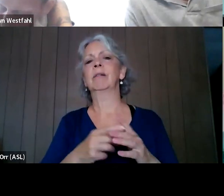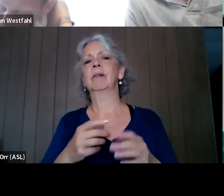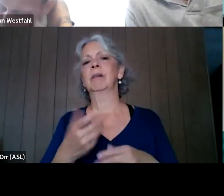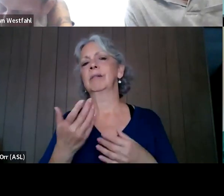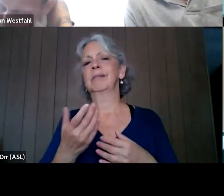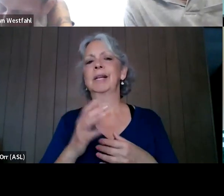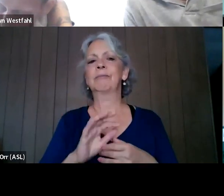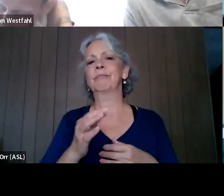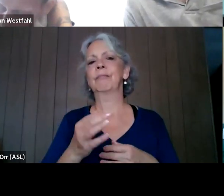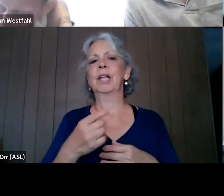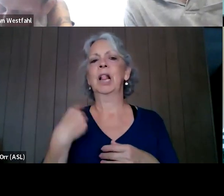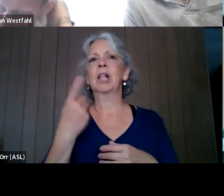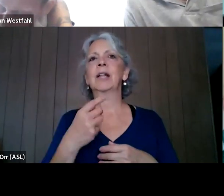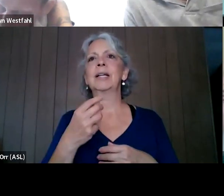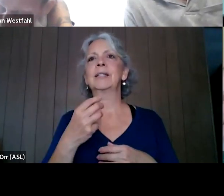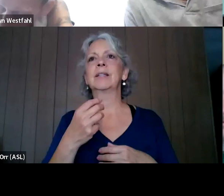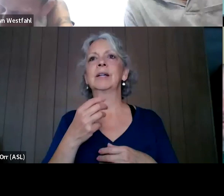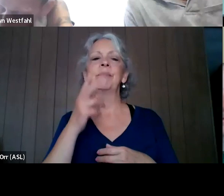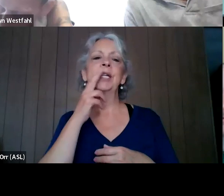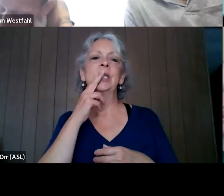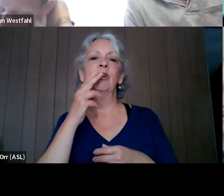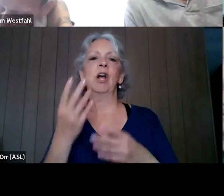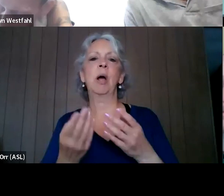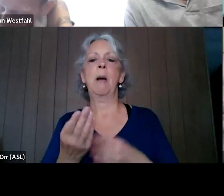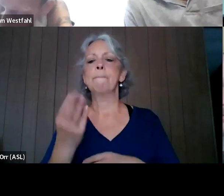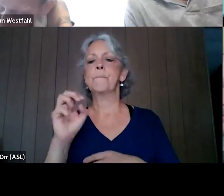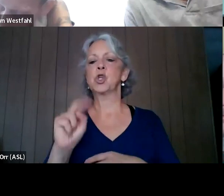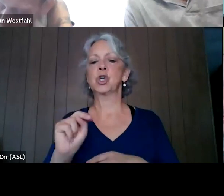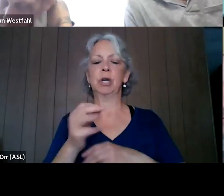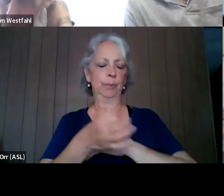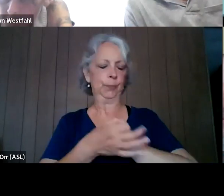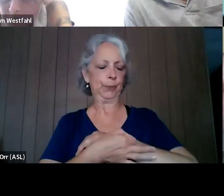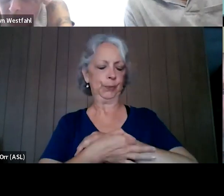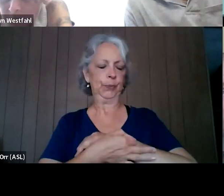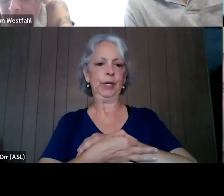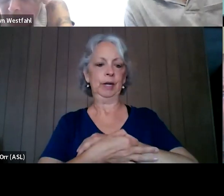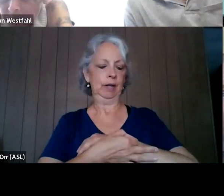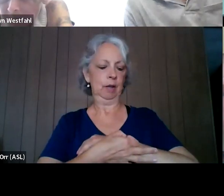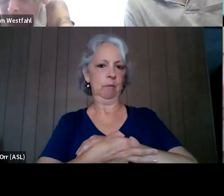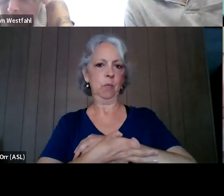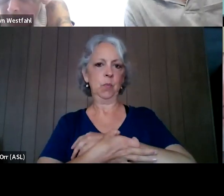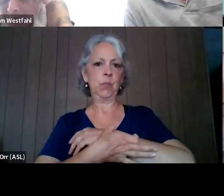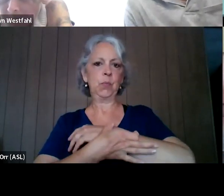almost they look like cigarette burns on people's limbs, and then they kind of get quite extensive I would say, and like probably those wounds